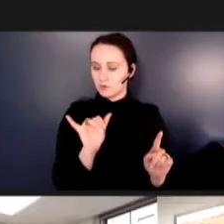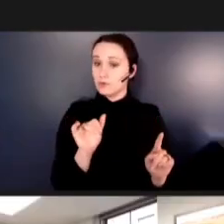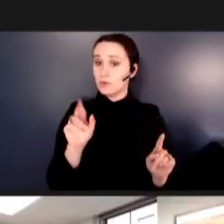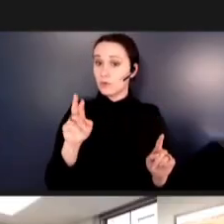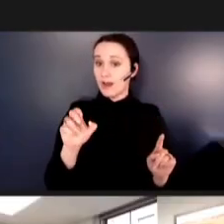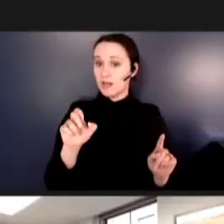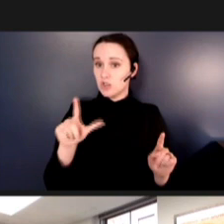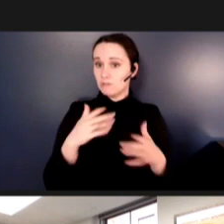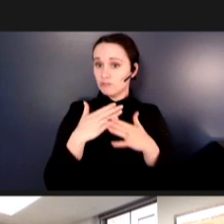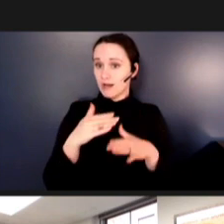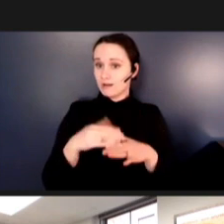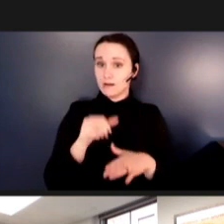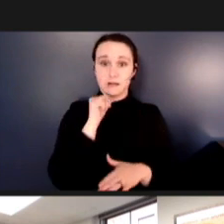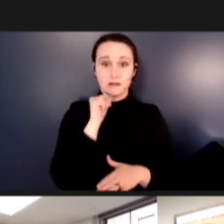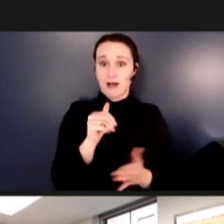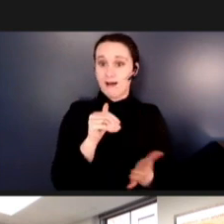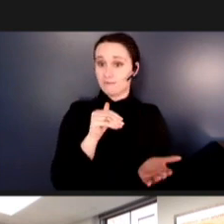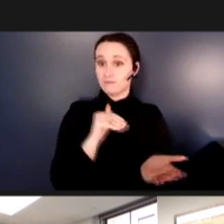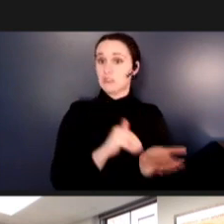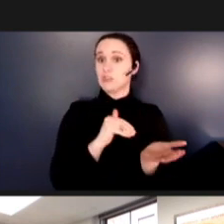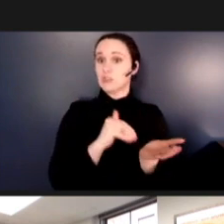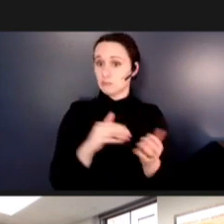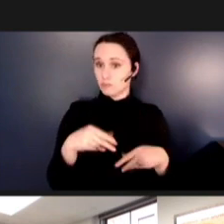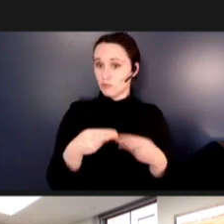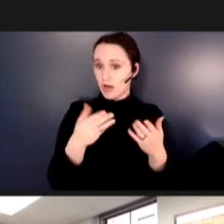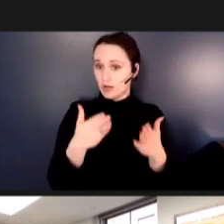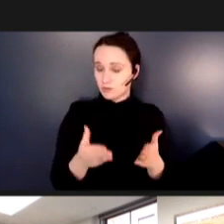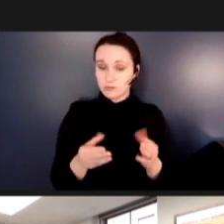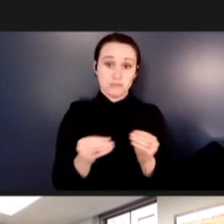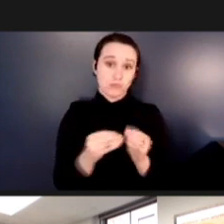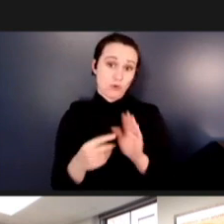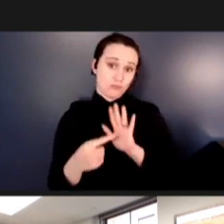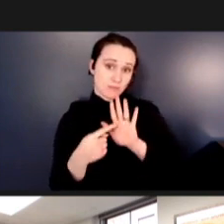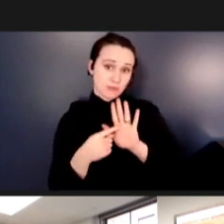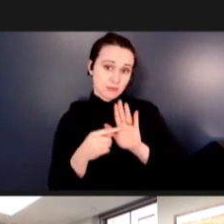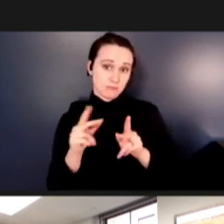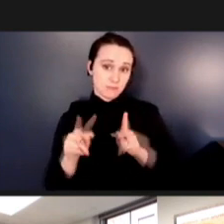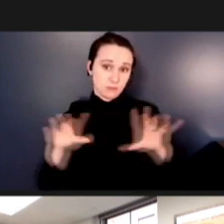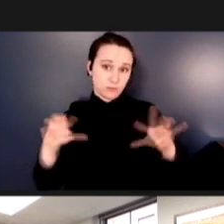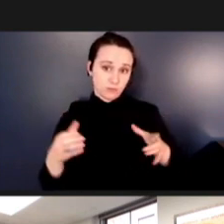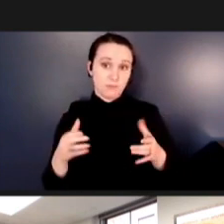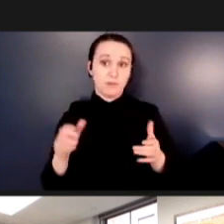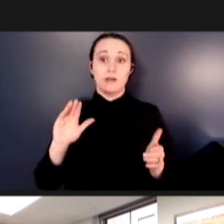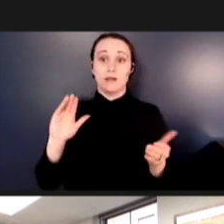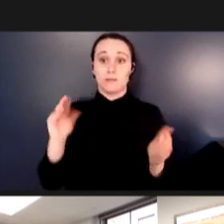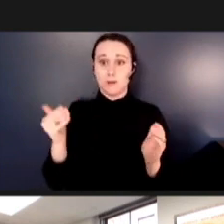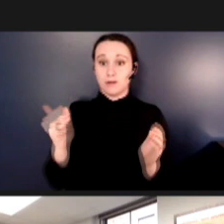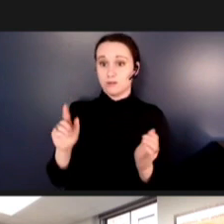non-physician providers more representative of the population than that of physicians?